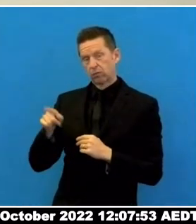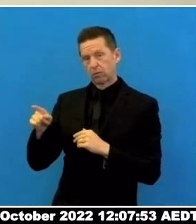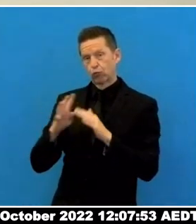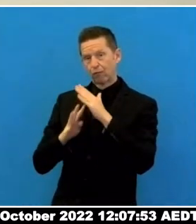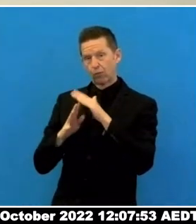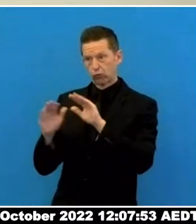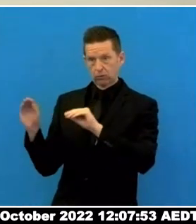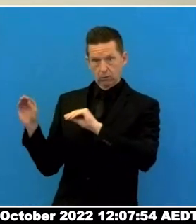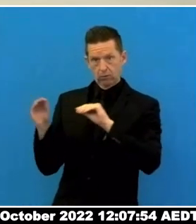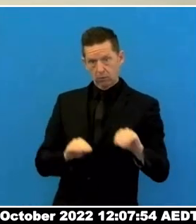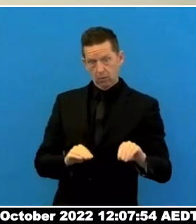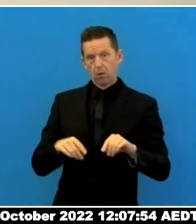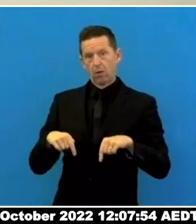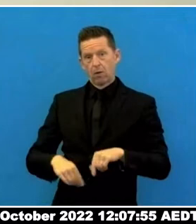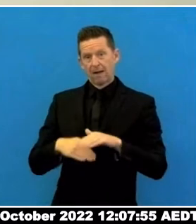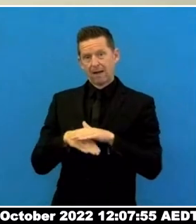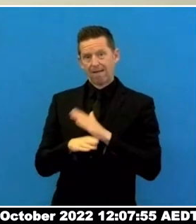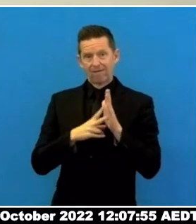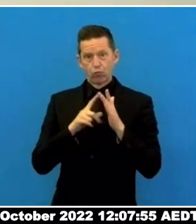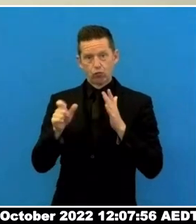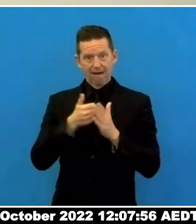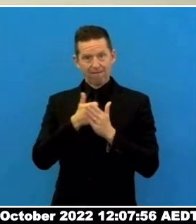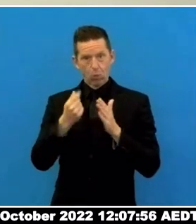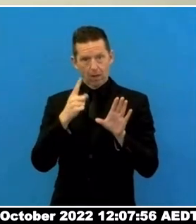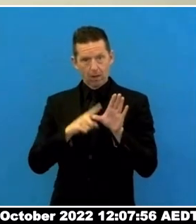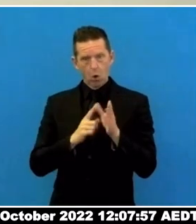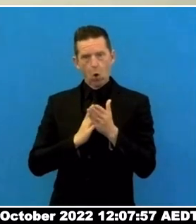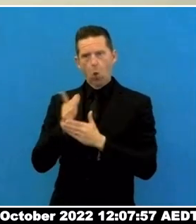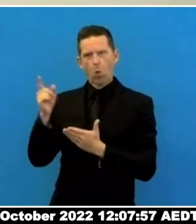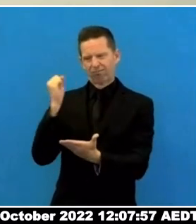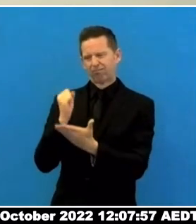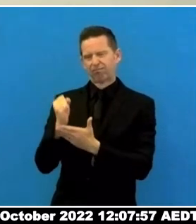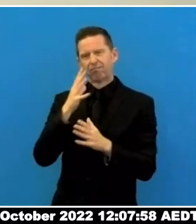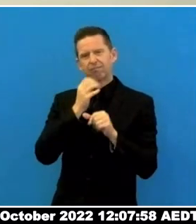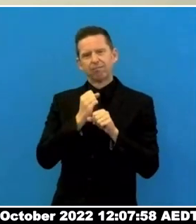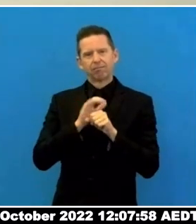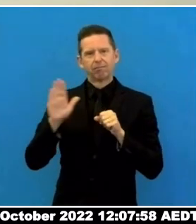who settle in Victoria each year through the humanitarian program. Yes.